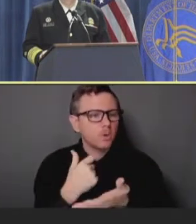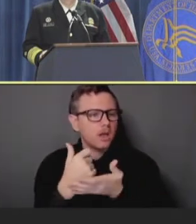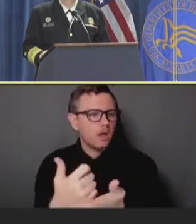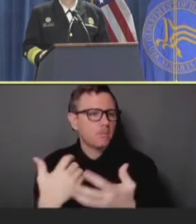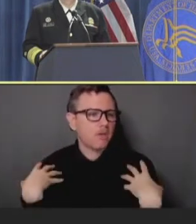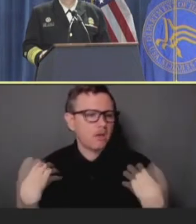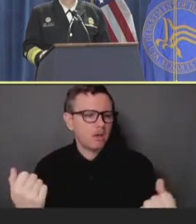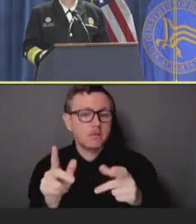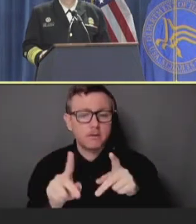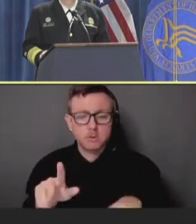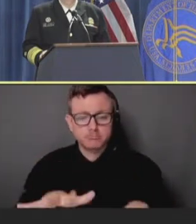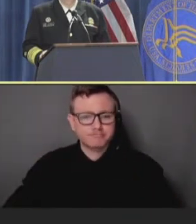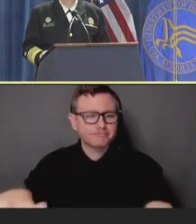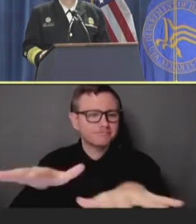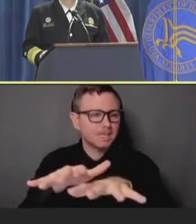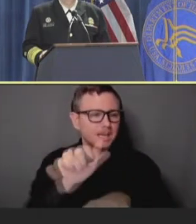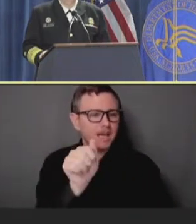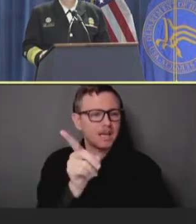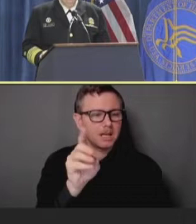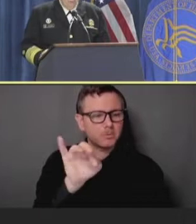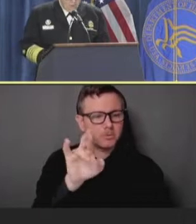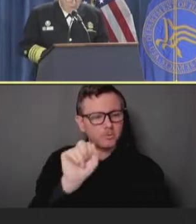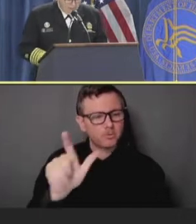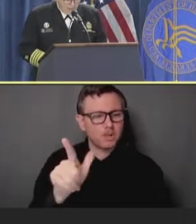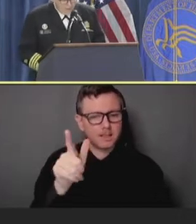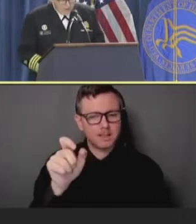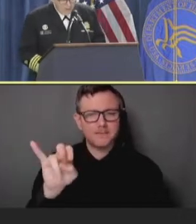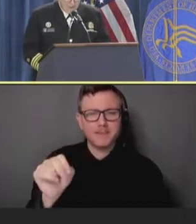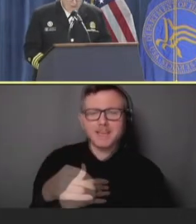Admiral Levine, please share your comments with us today. Rachel Levine: Well, thank you so much.